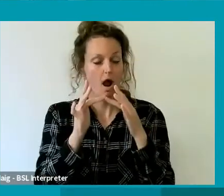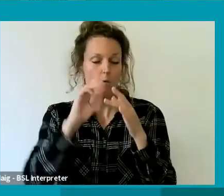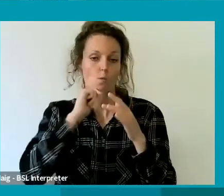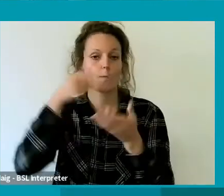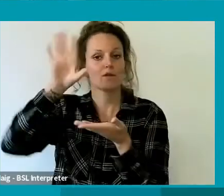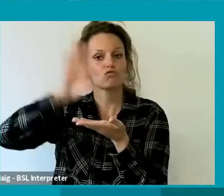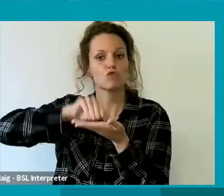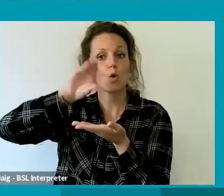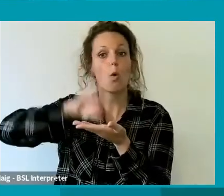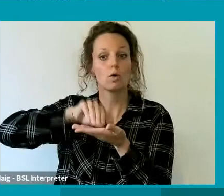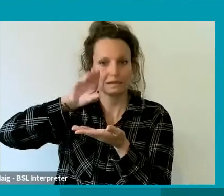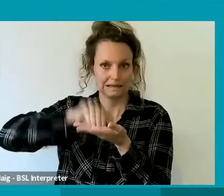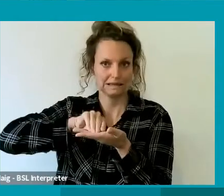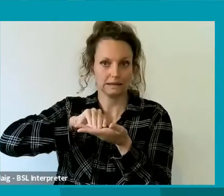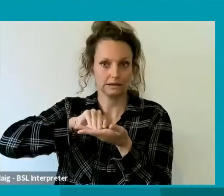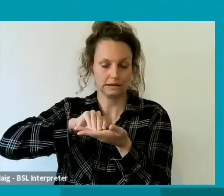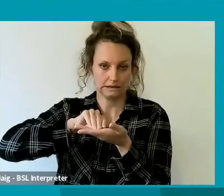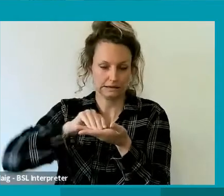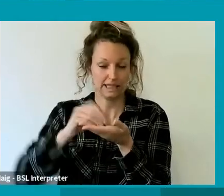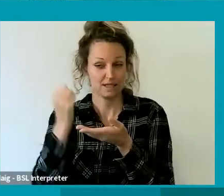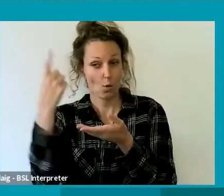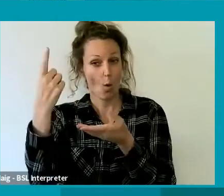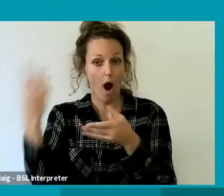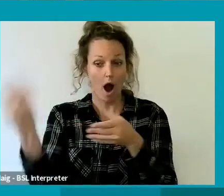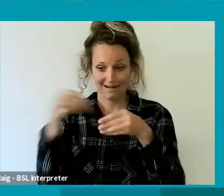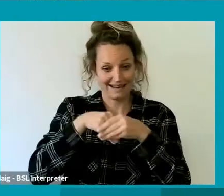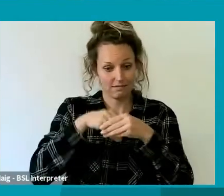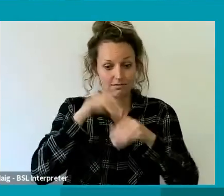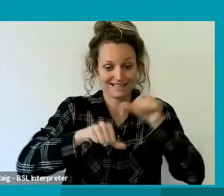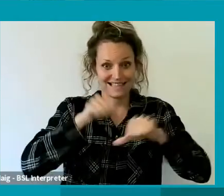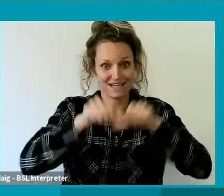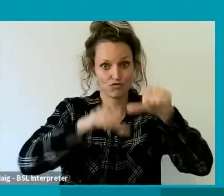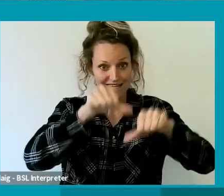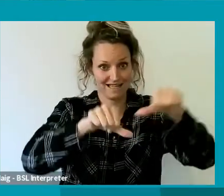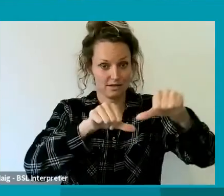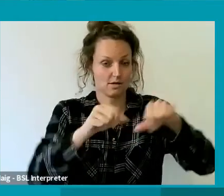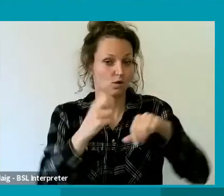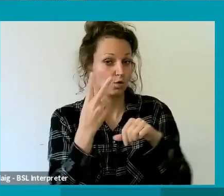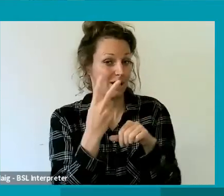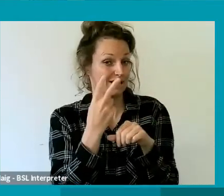that we are building for oyr hive, which is a 24/7 resource website that